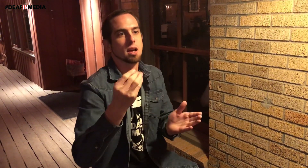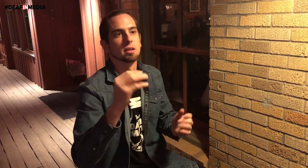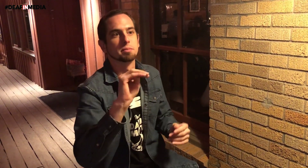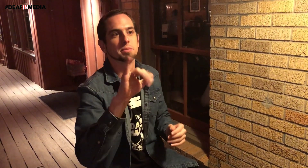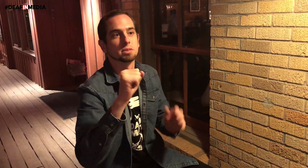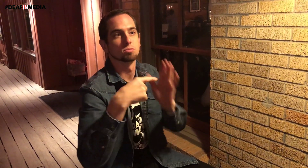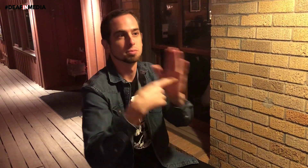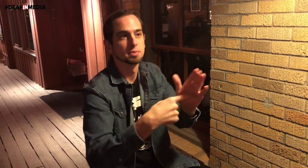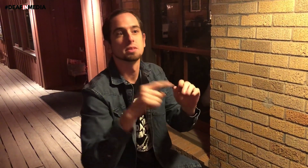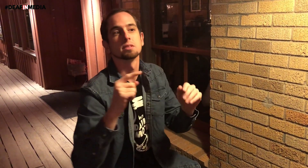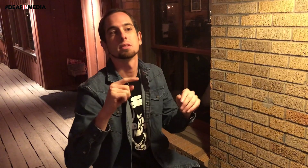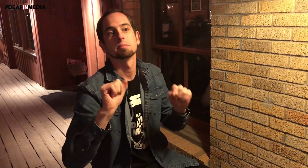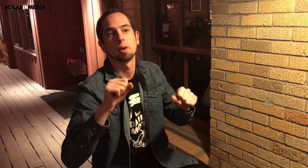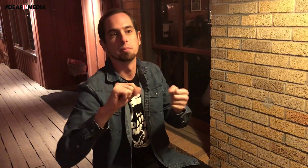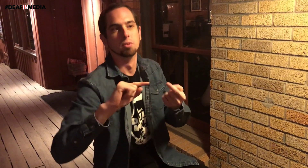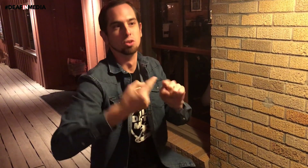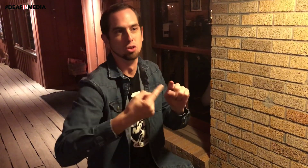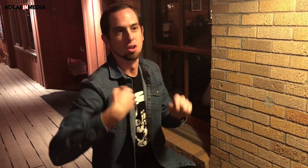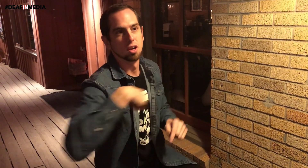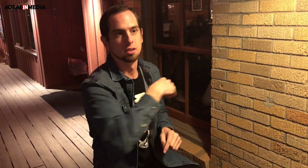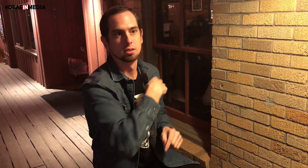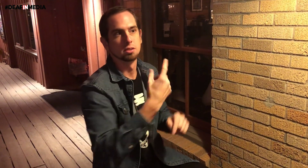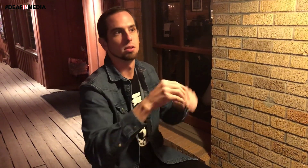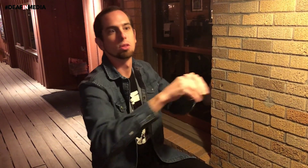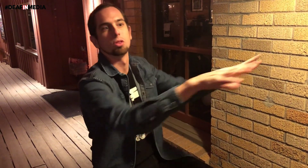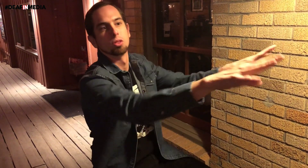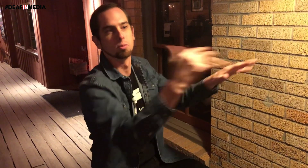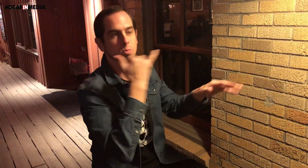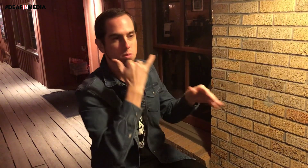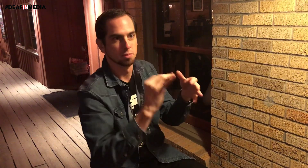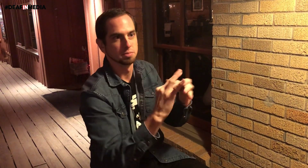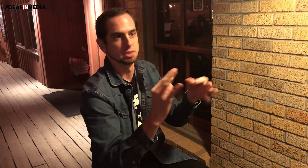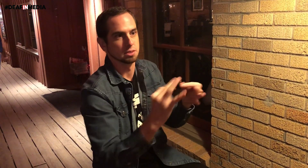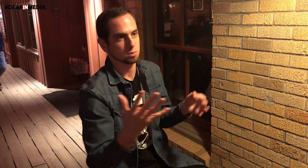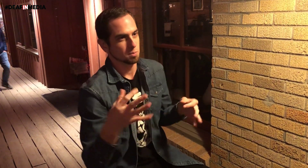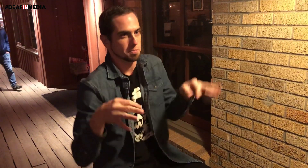It will be a misrepresentation that could possibly hurt us by spreading the wrong message.